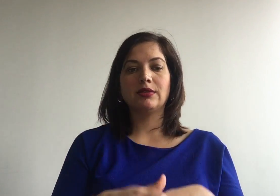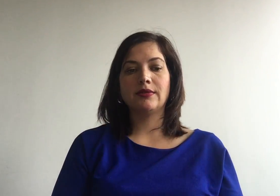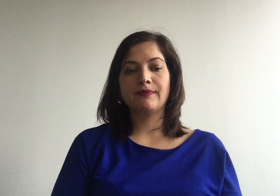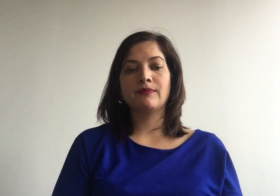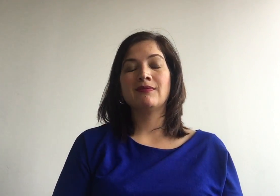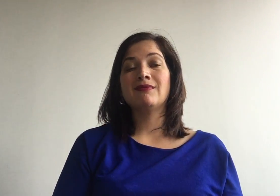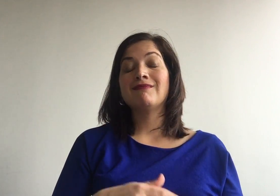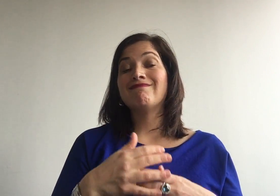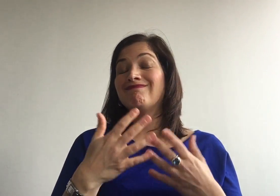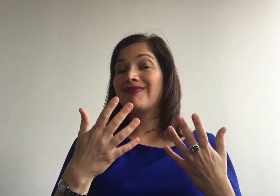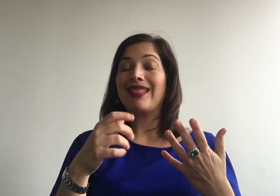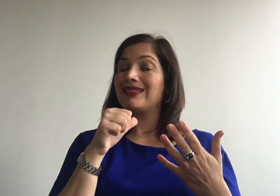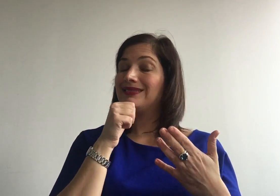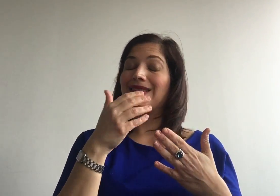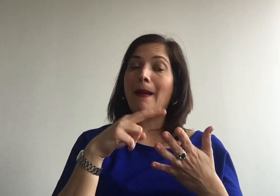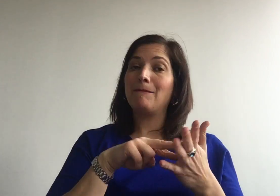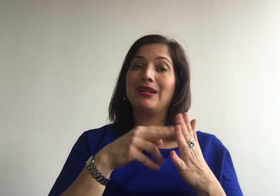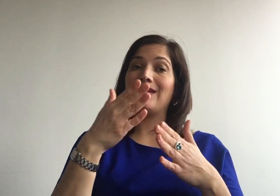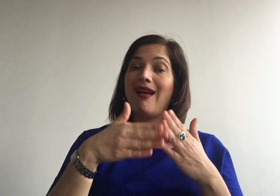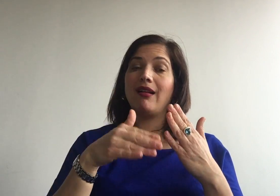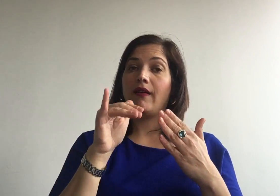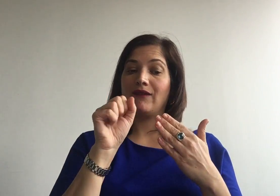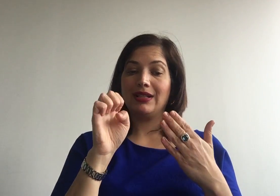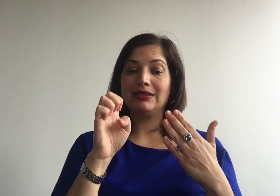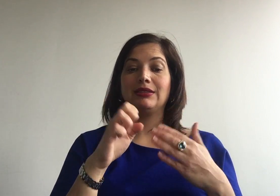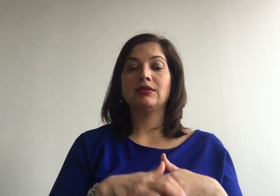This does not mean the end of the case.